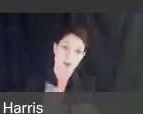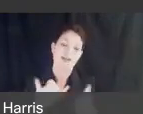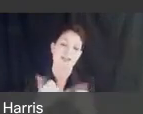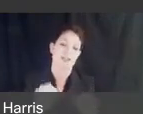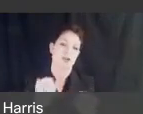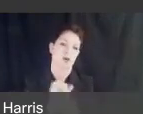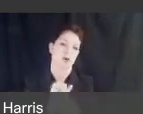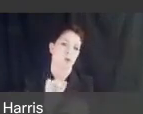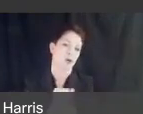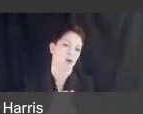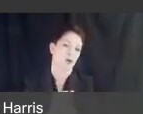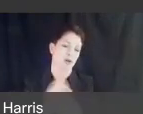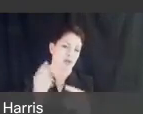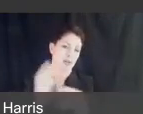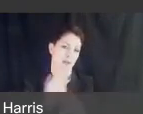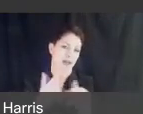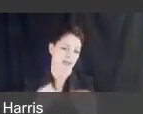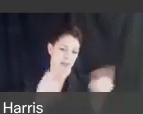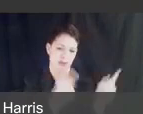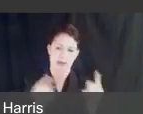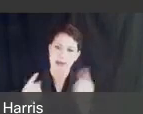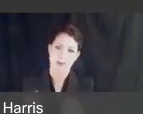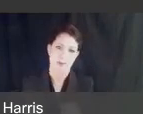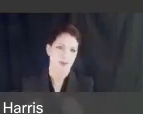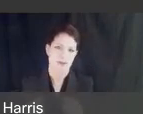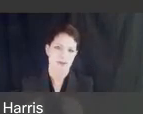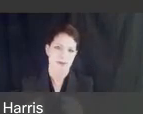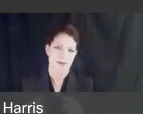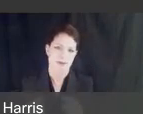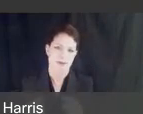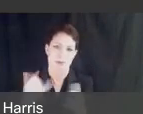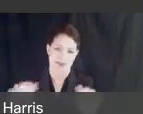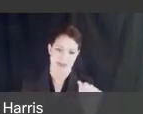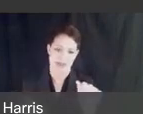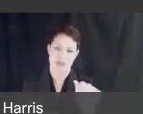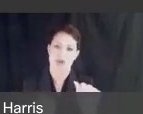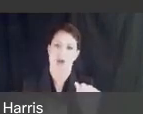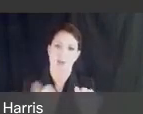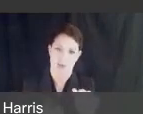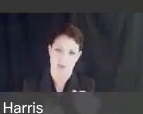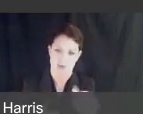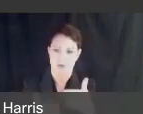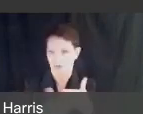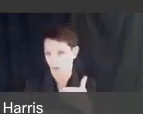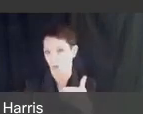work out, where you'll be playing catch up several months behind when people signed up to when they